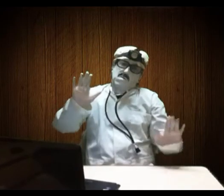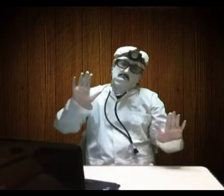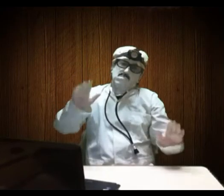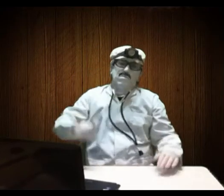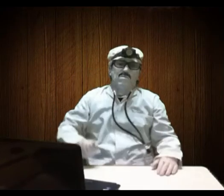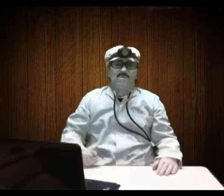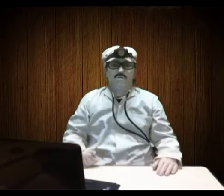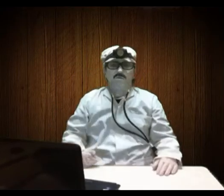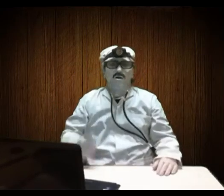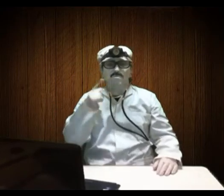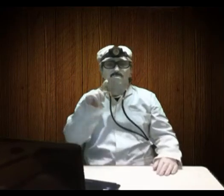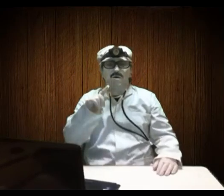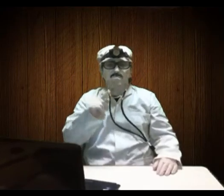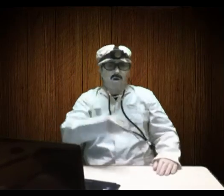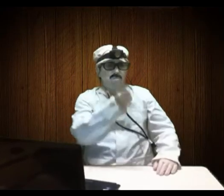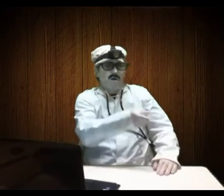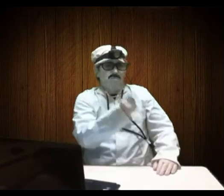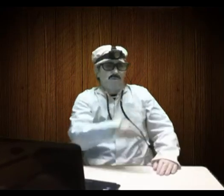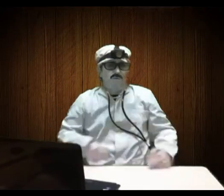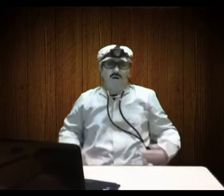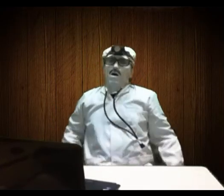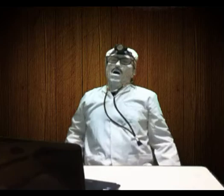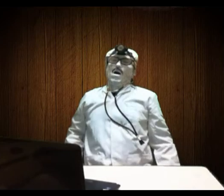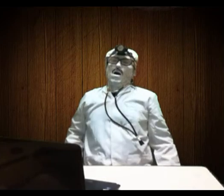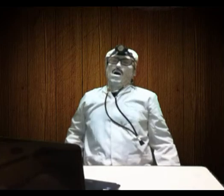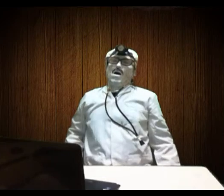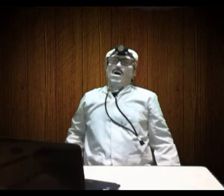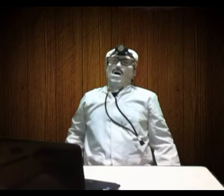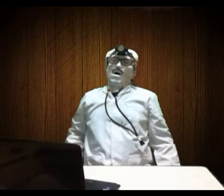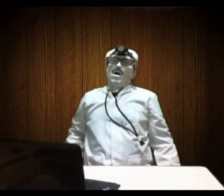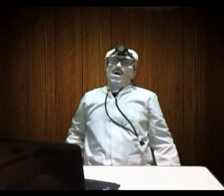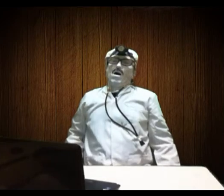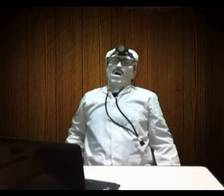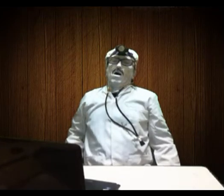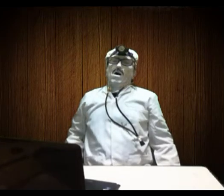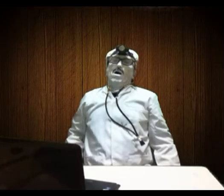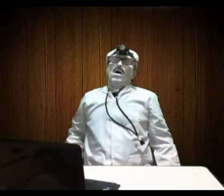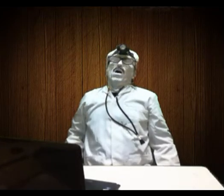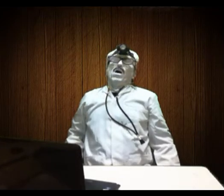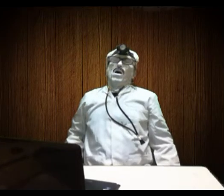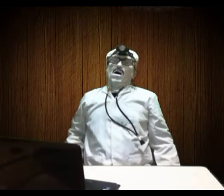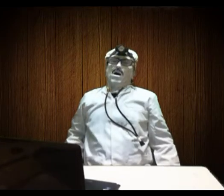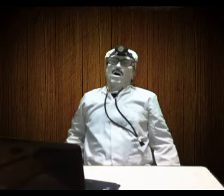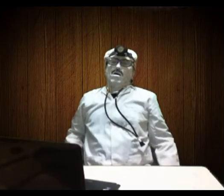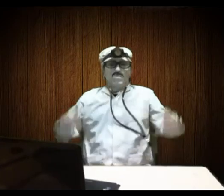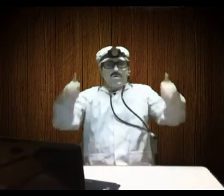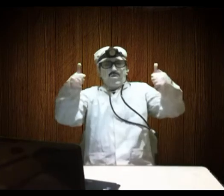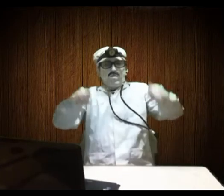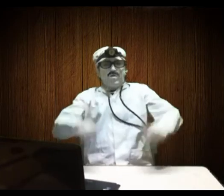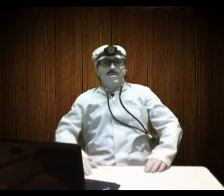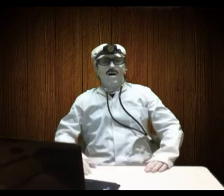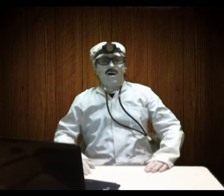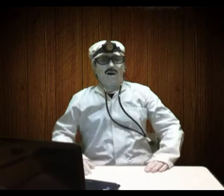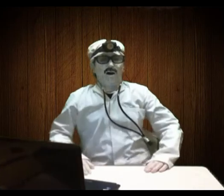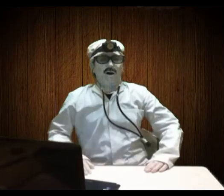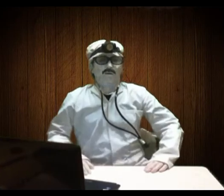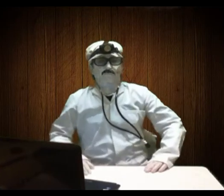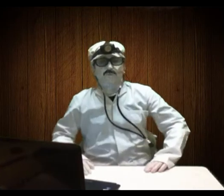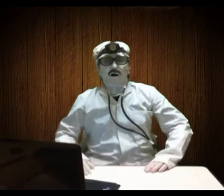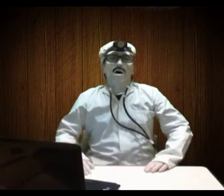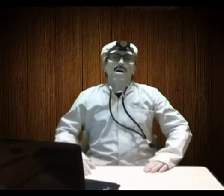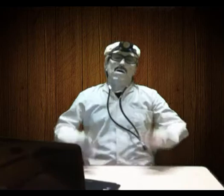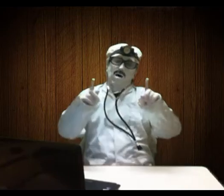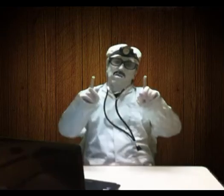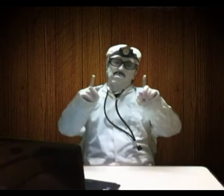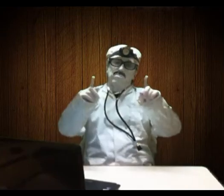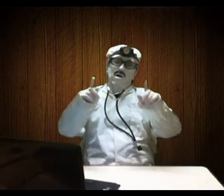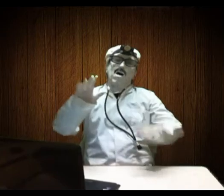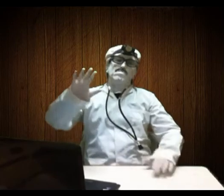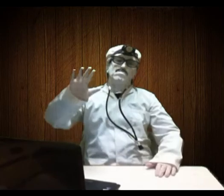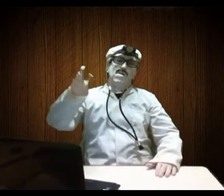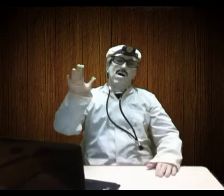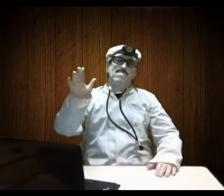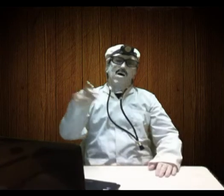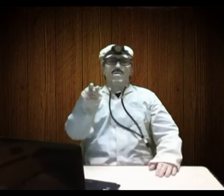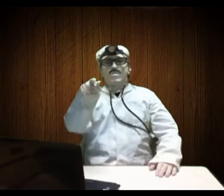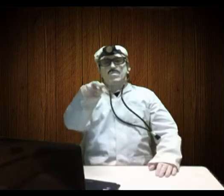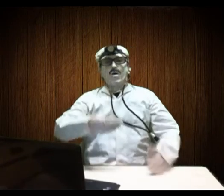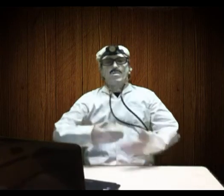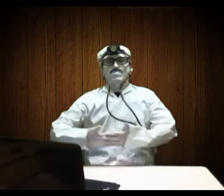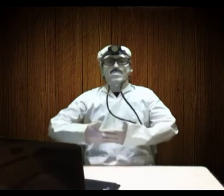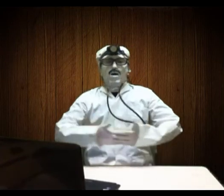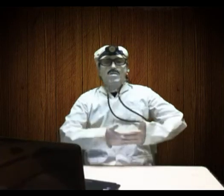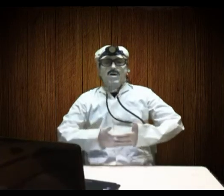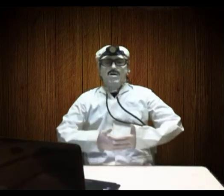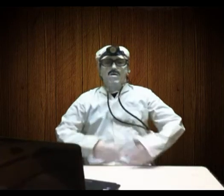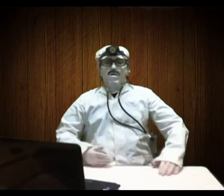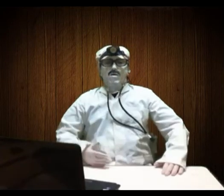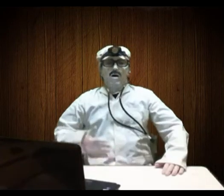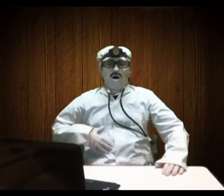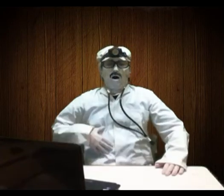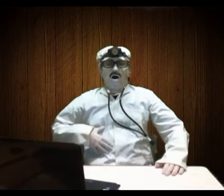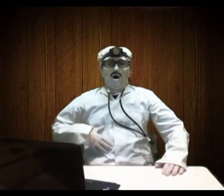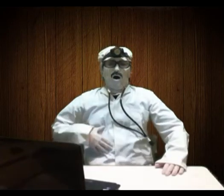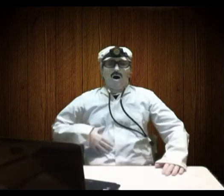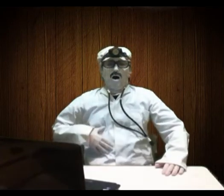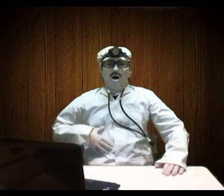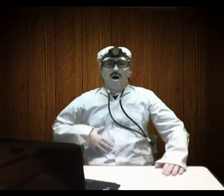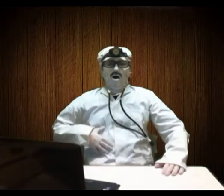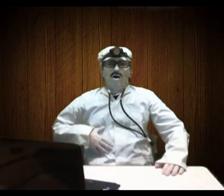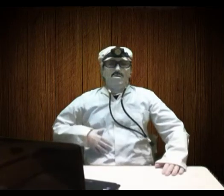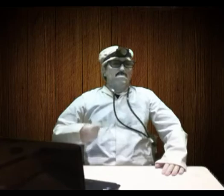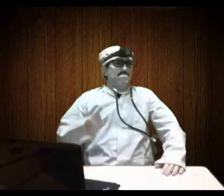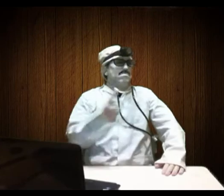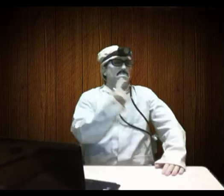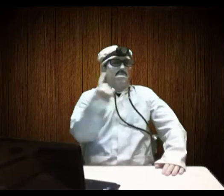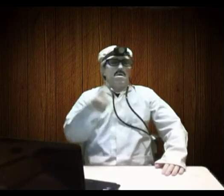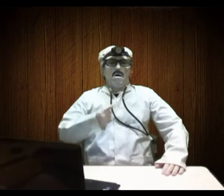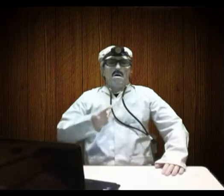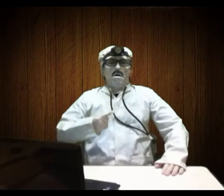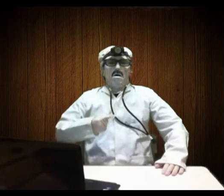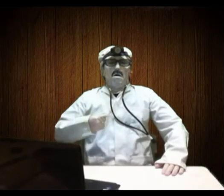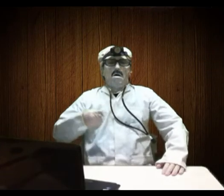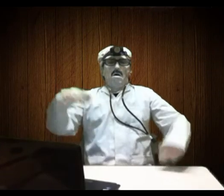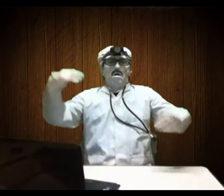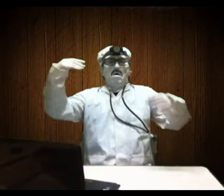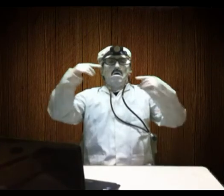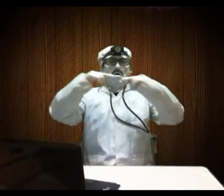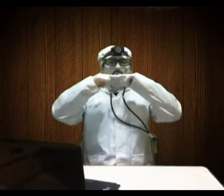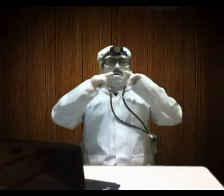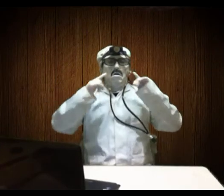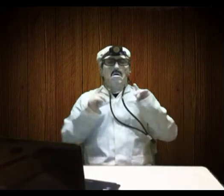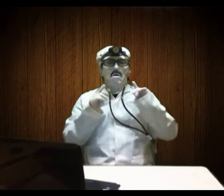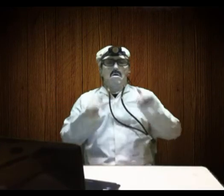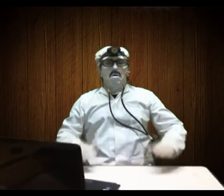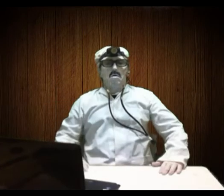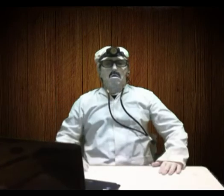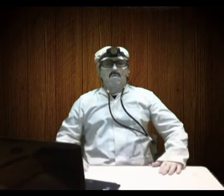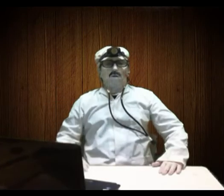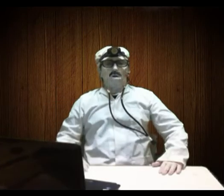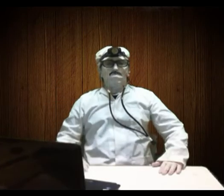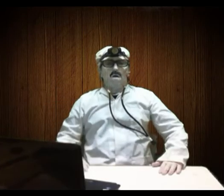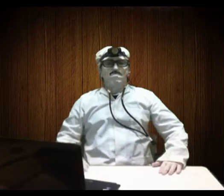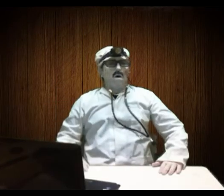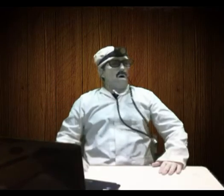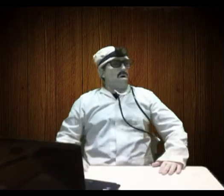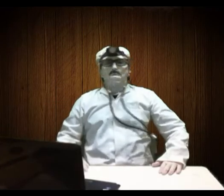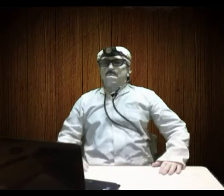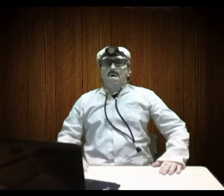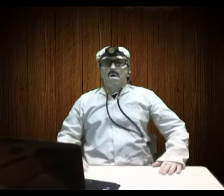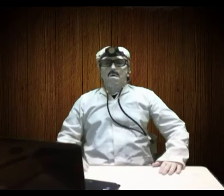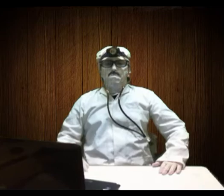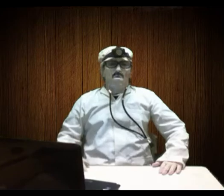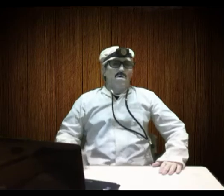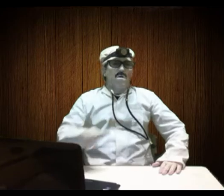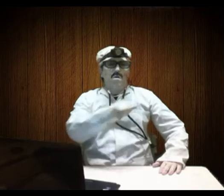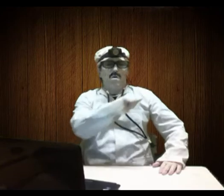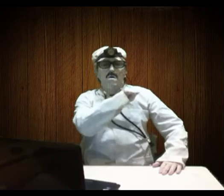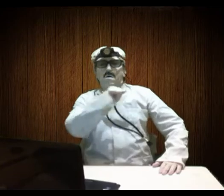Now your baby will grow up smaller than the average person. But it will be eaasy to reprimand and control. Its fine. It's all good. But Maybe you child will fell sick, nauseus, dizzy, depressed. Lost. It may even kill itself.